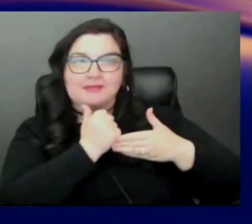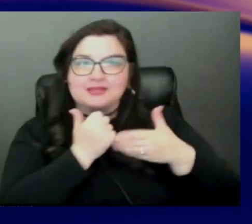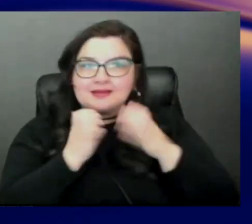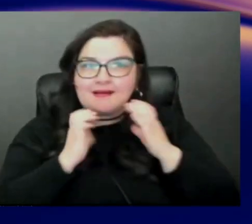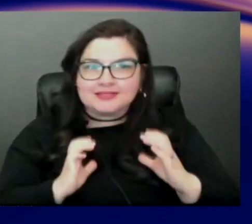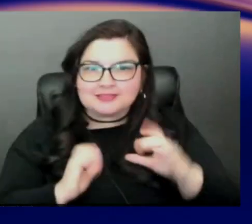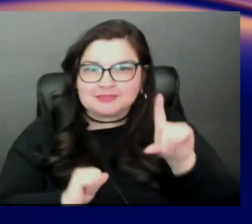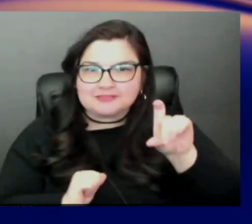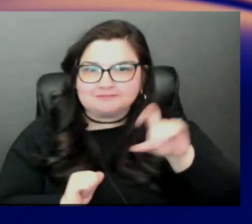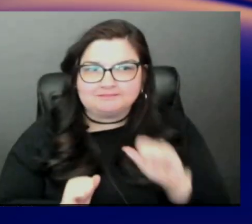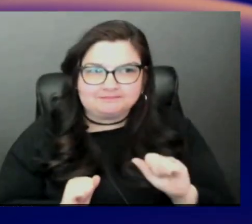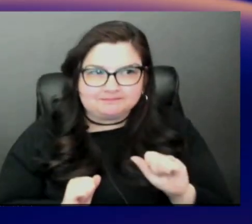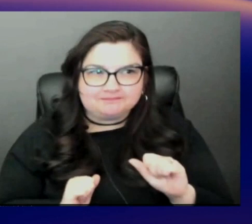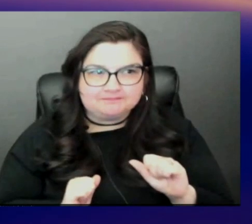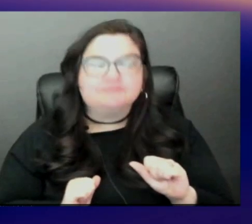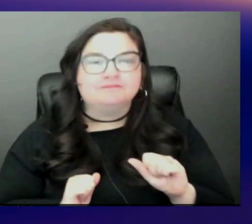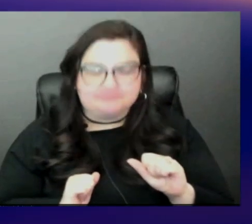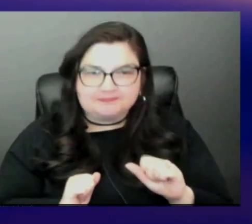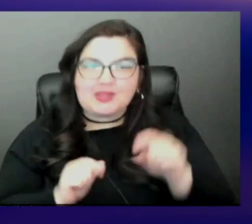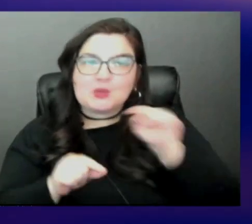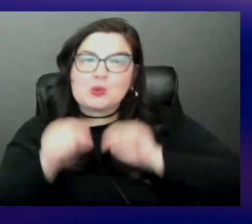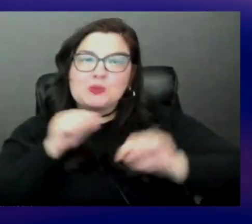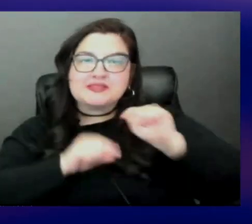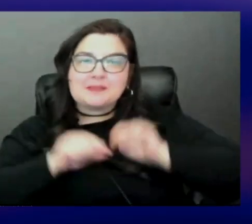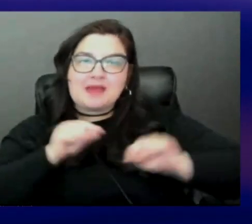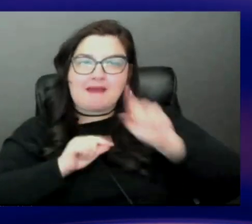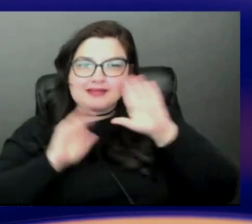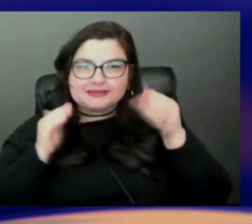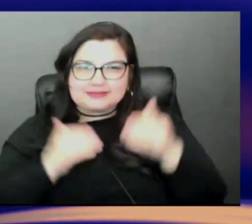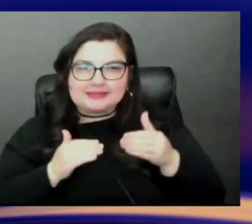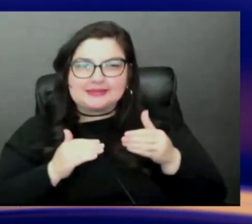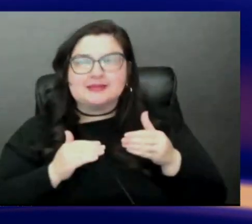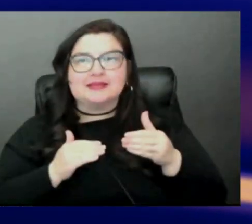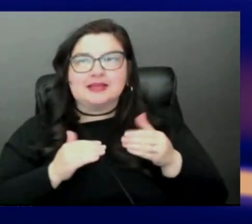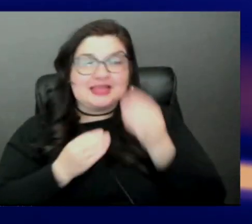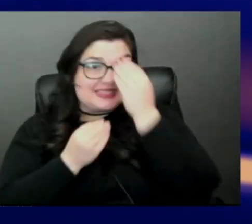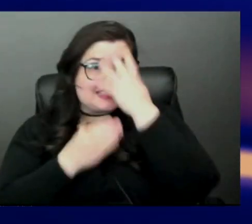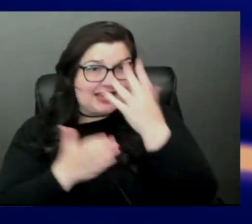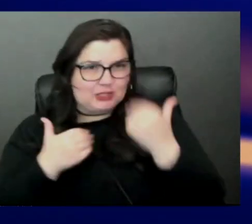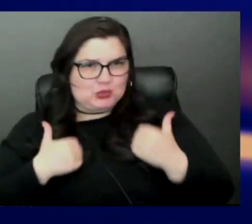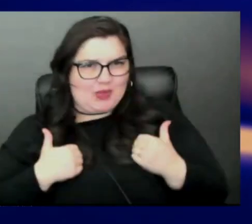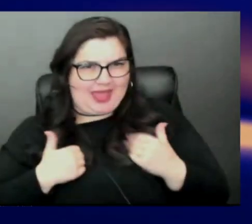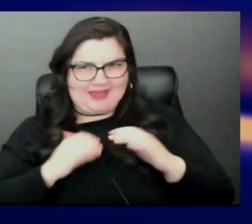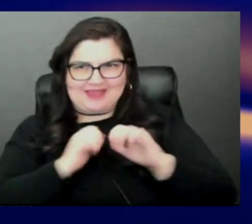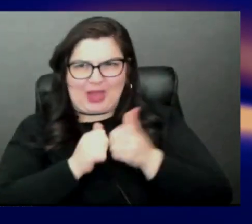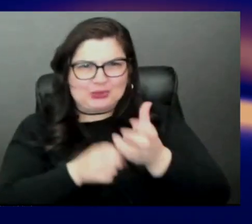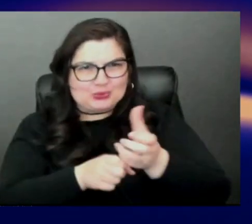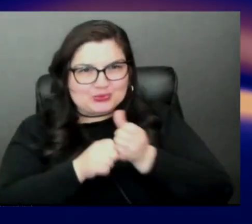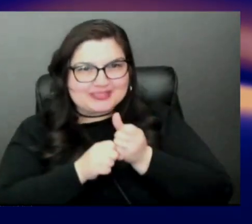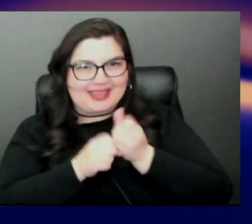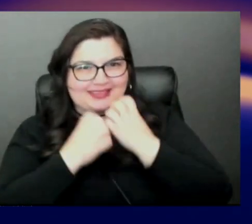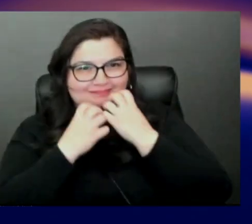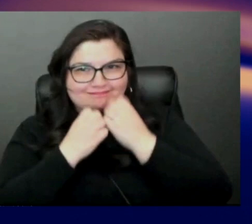Absolutely. So it all all goes back to how do you get value out of the data that you already have? That's really what today's launch is really focused on.